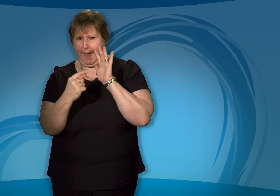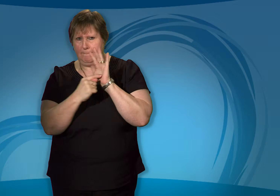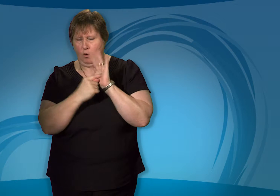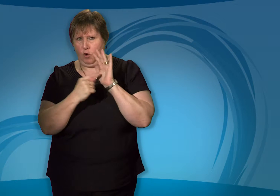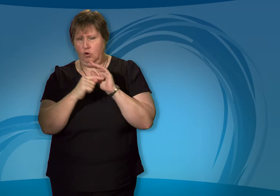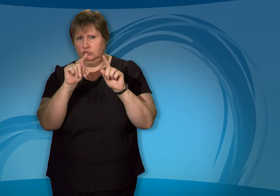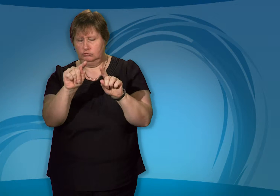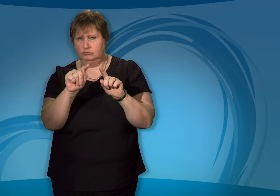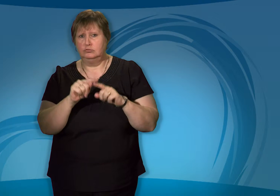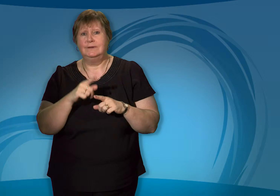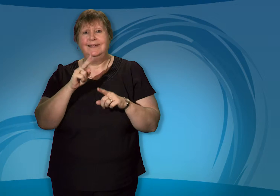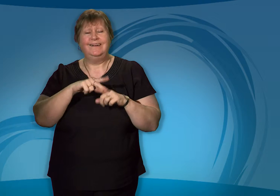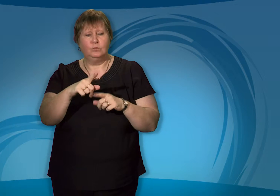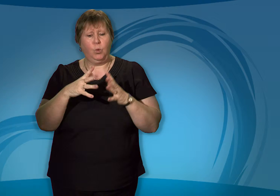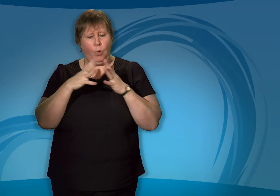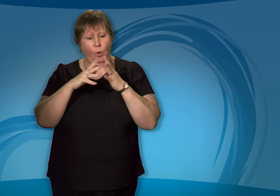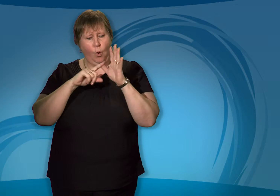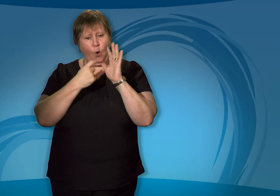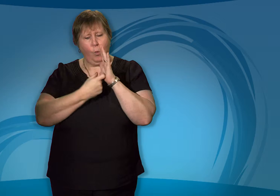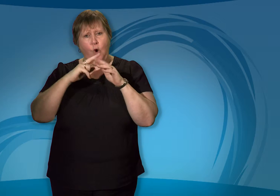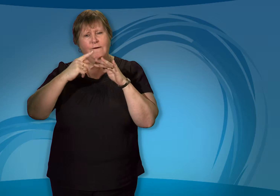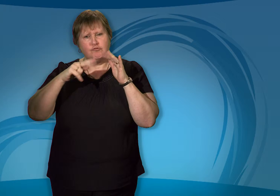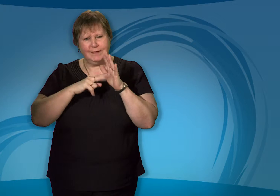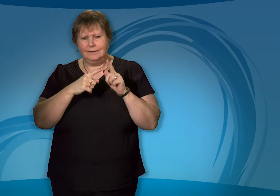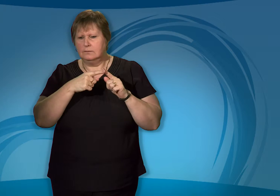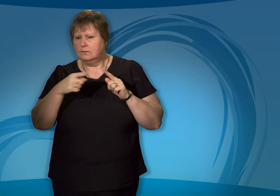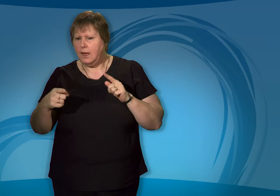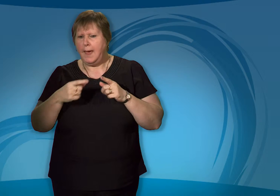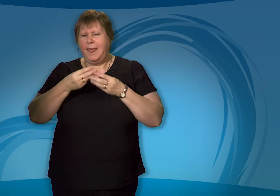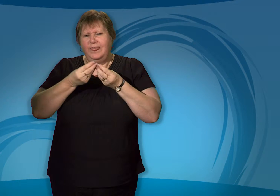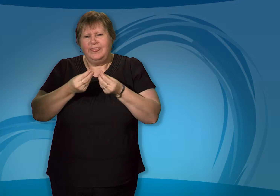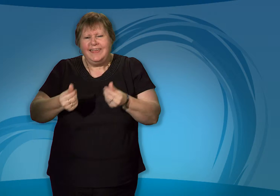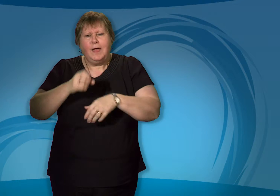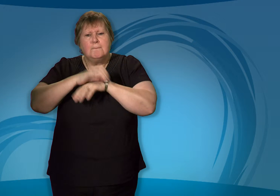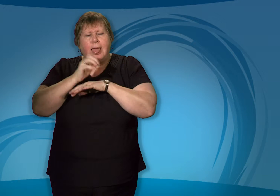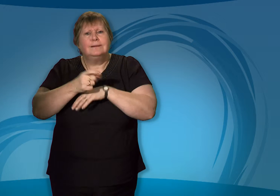Important If you are taking Warfarin, Clopidogrel or any other blood